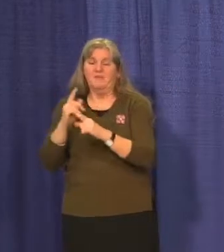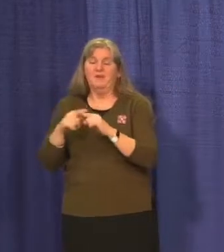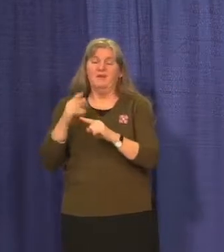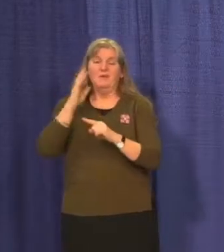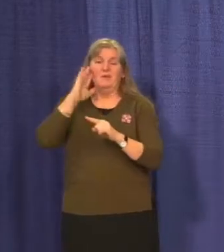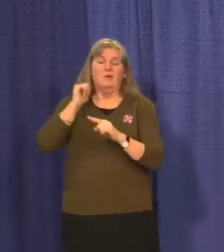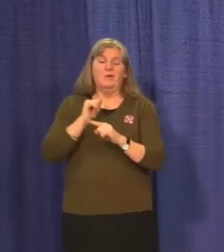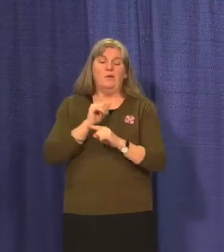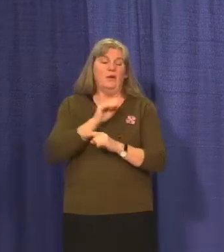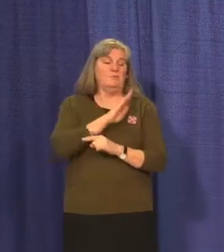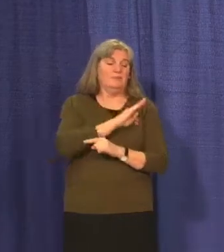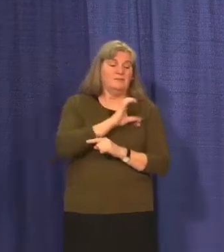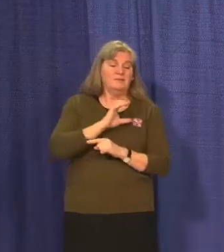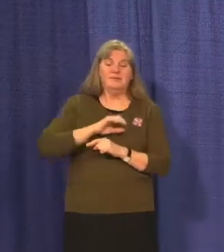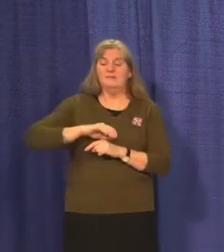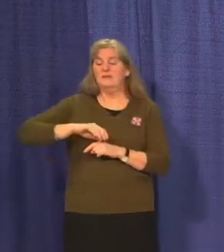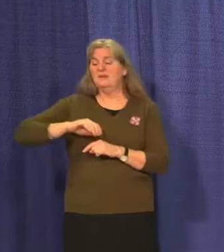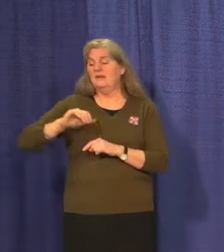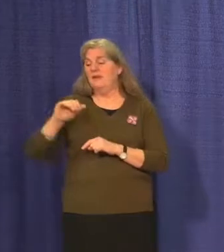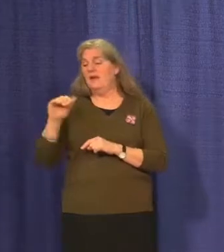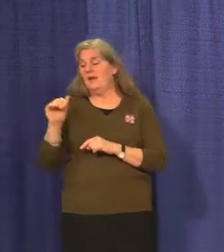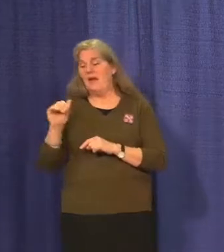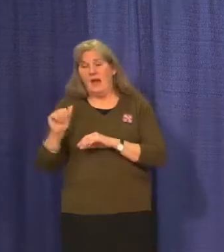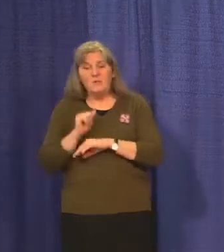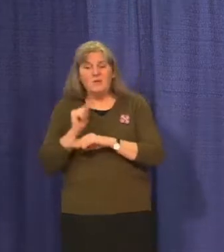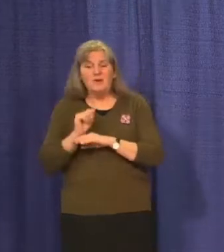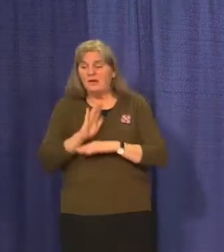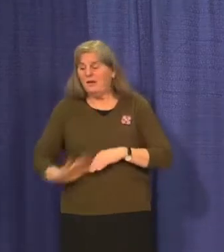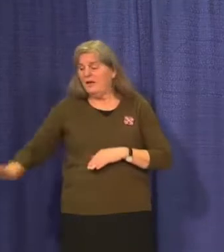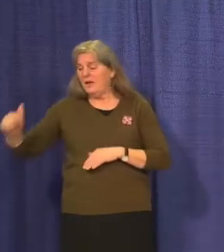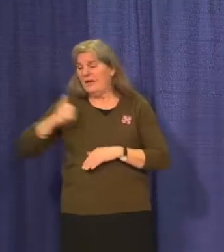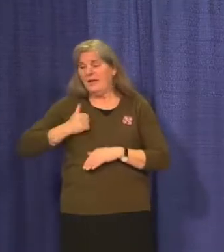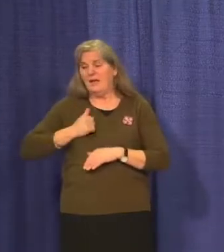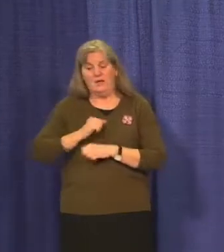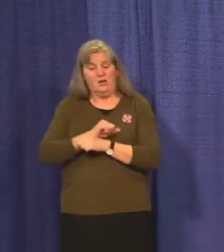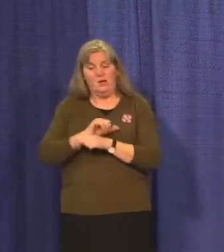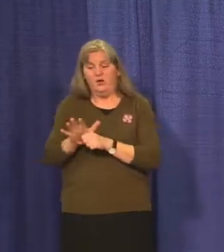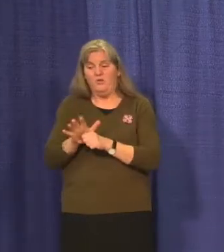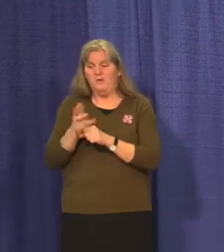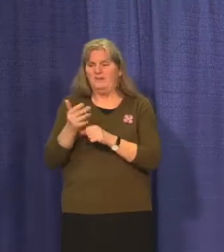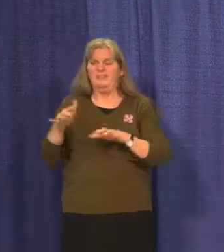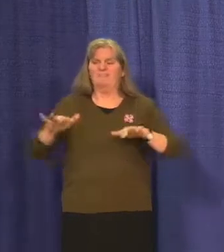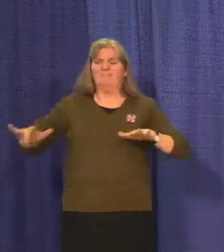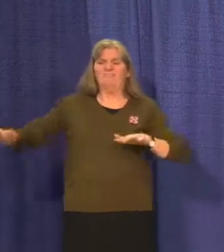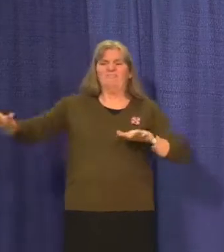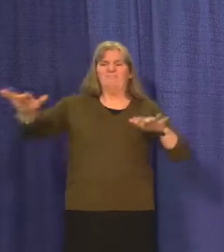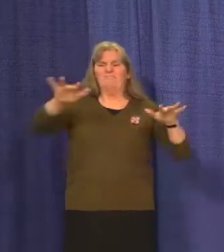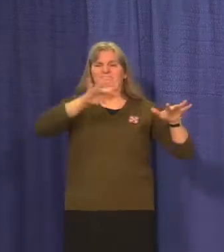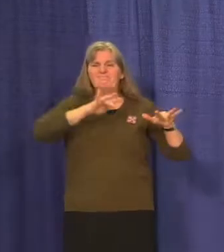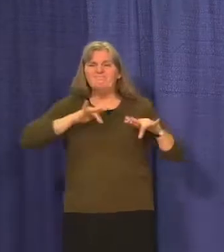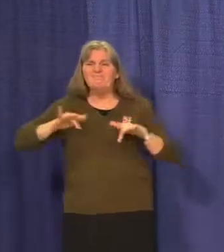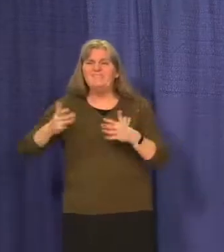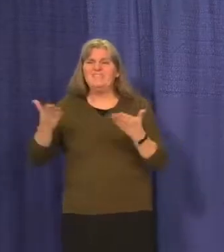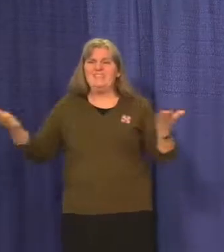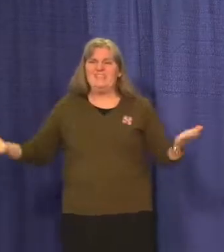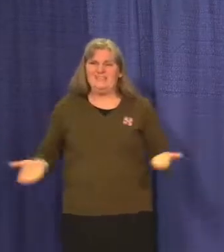But we know our brief look south or west of here reminds us that COVID risk is still very much present.